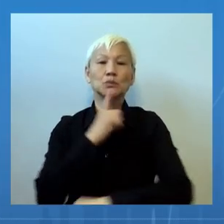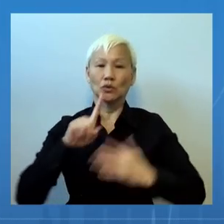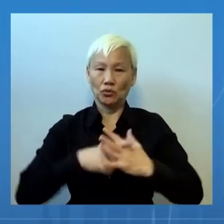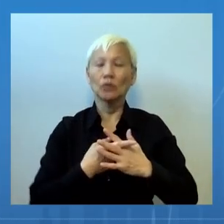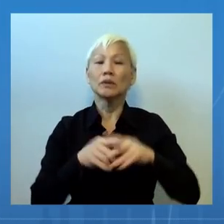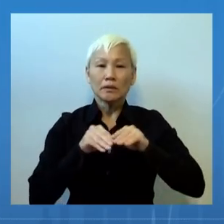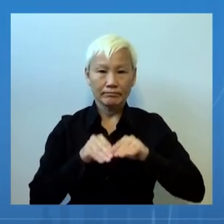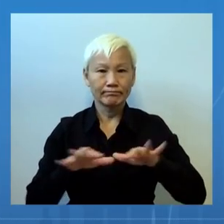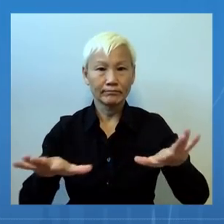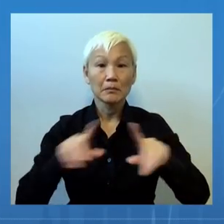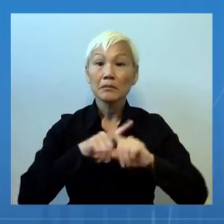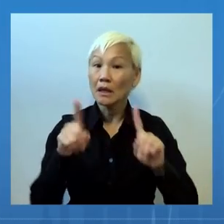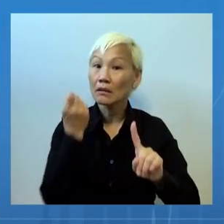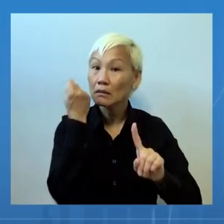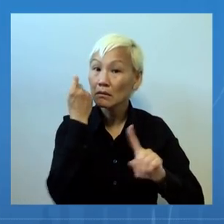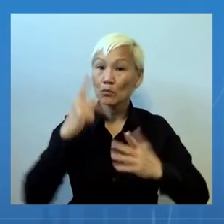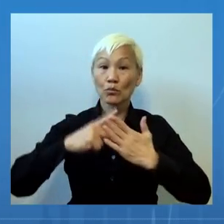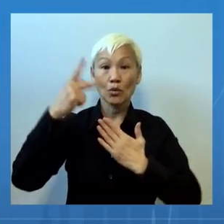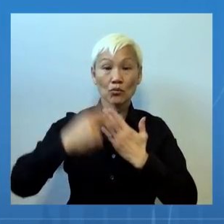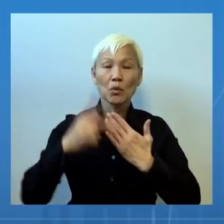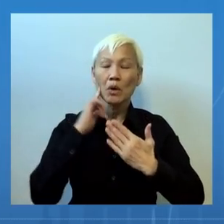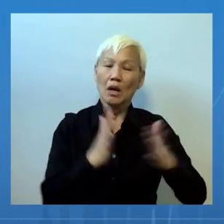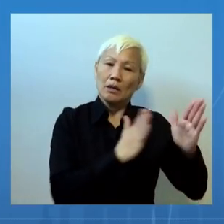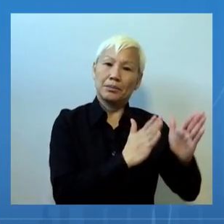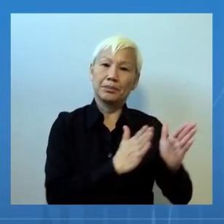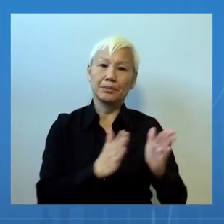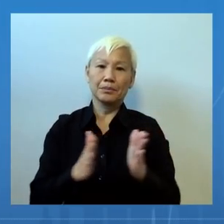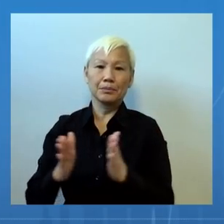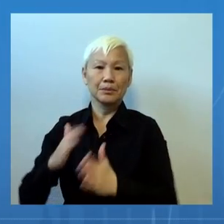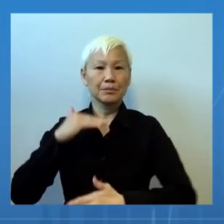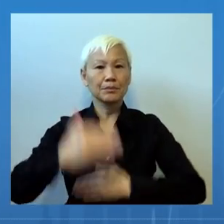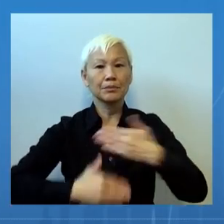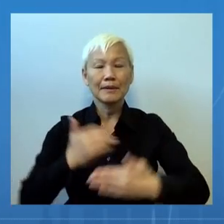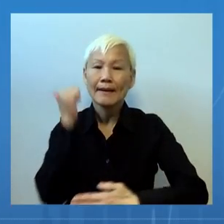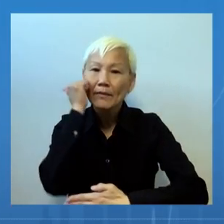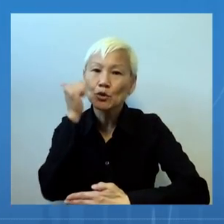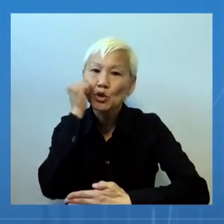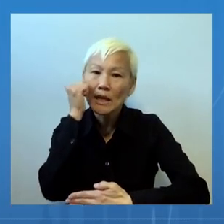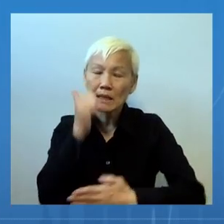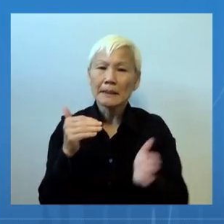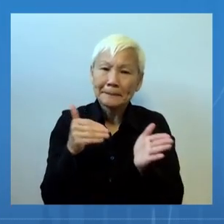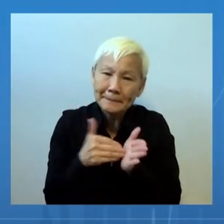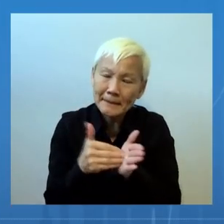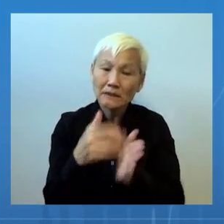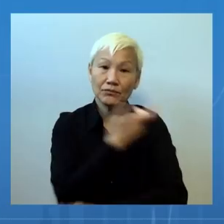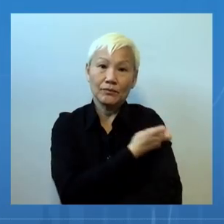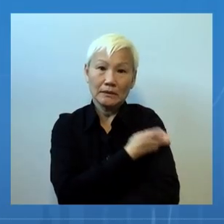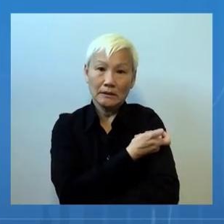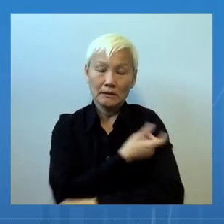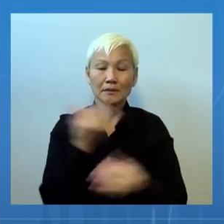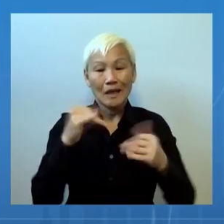with millions more doses packed, shipped, and delivered, and thousands of additional sites coming online each day.